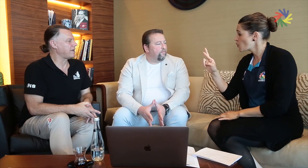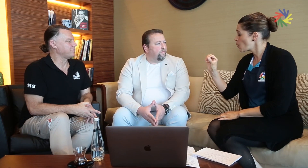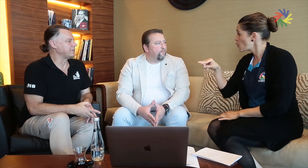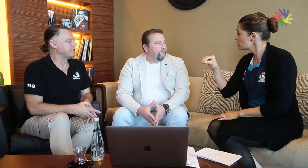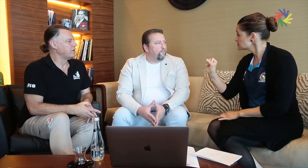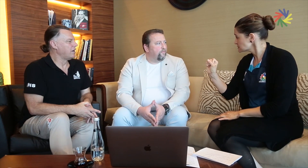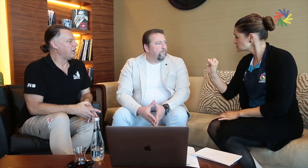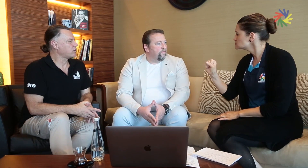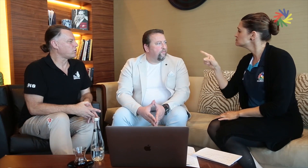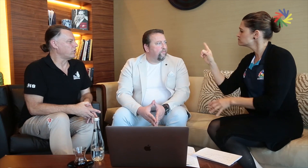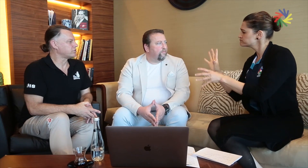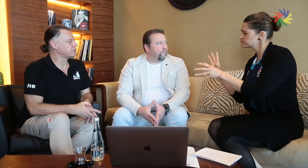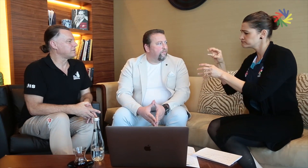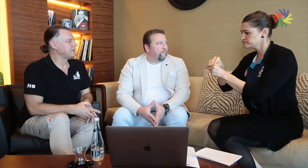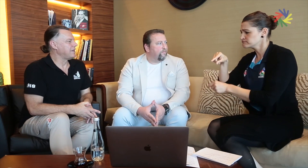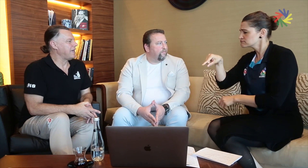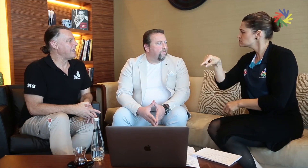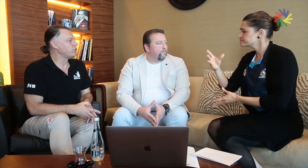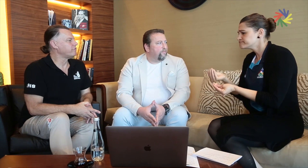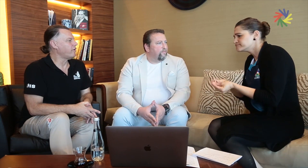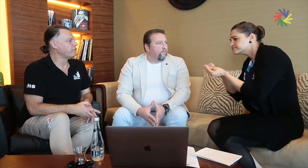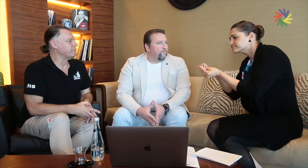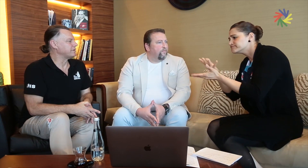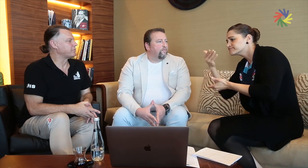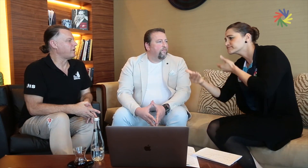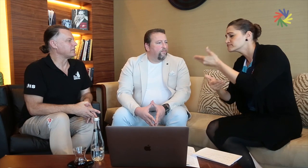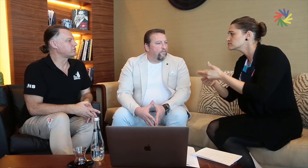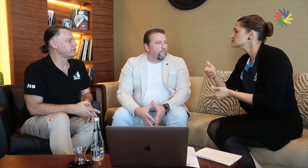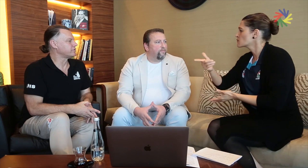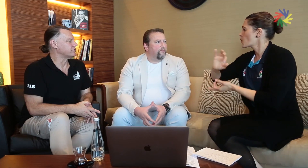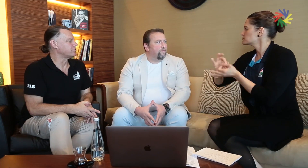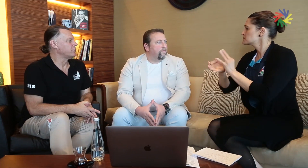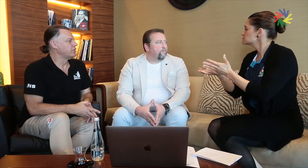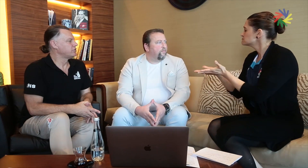and its involvement with the Deaflympics?